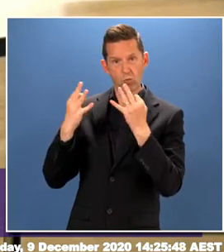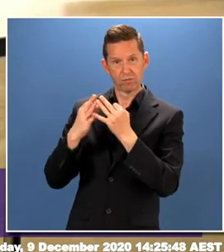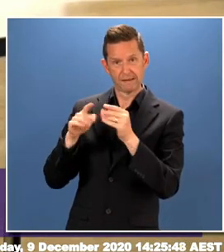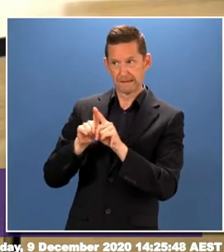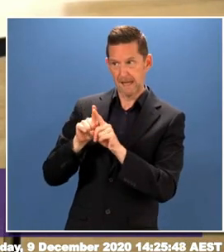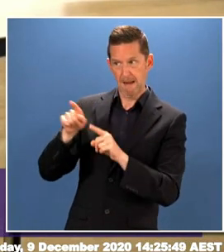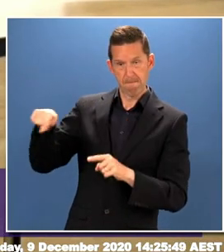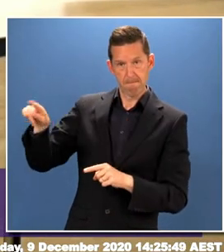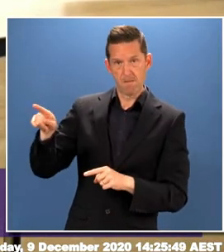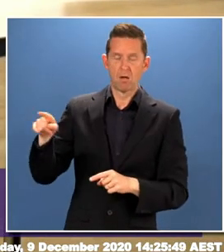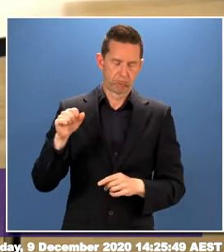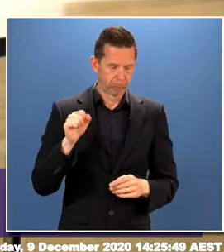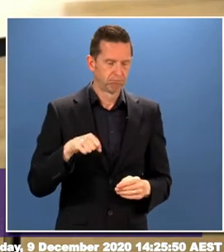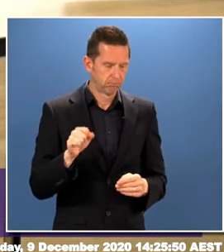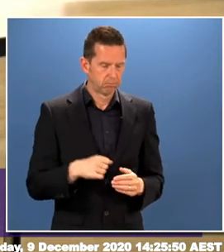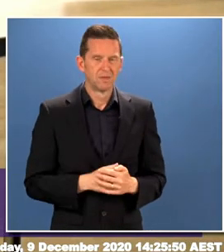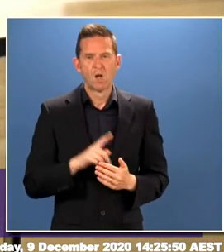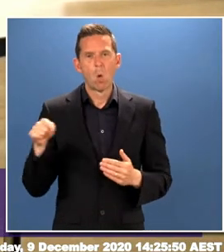Absolutely, I think we have learnt a great deal.